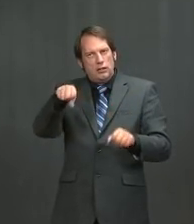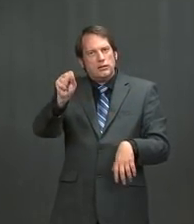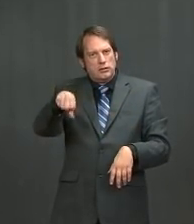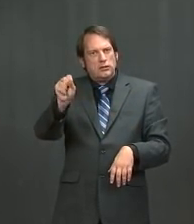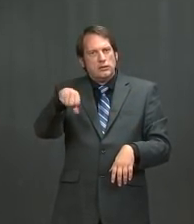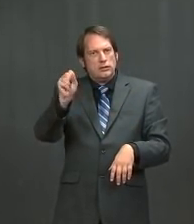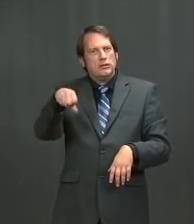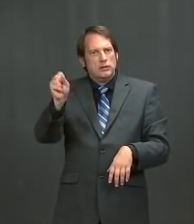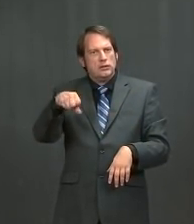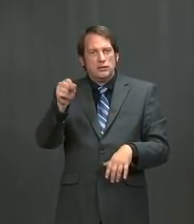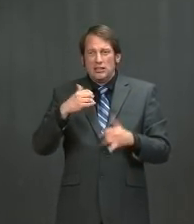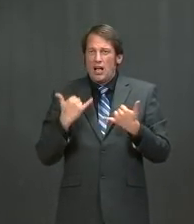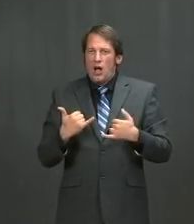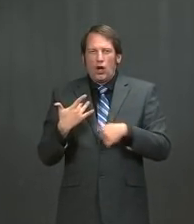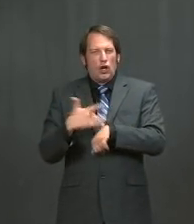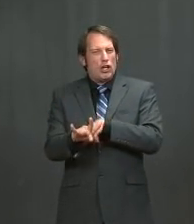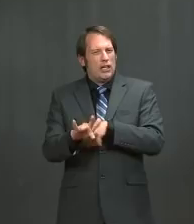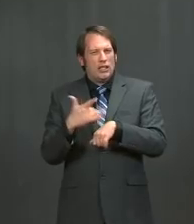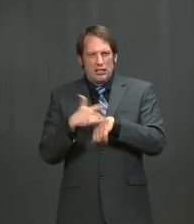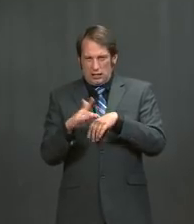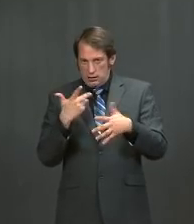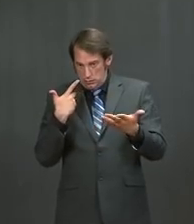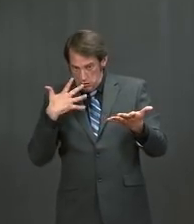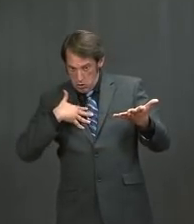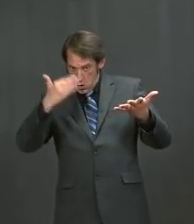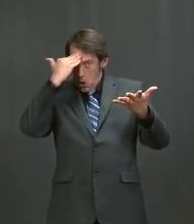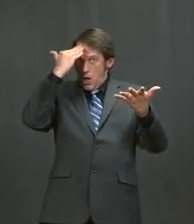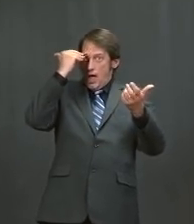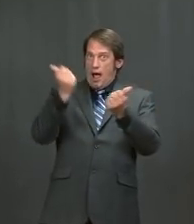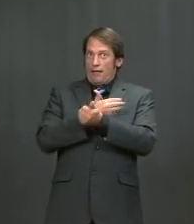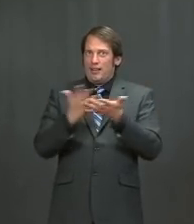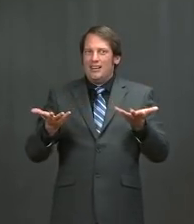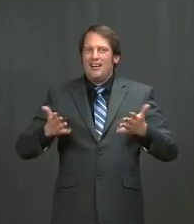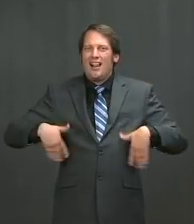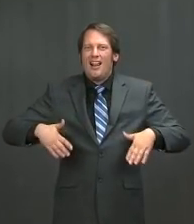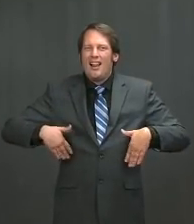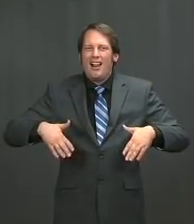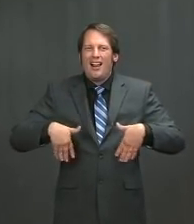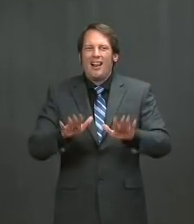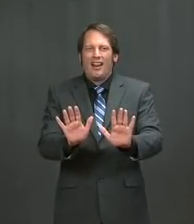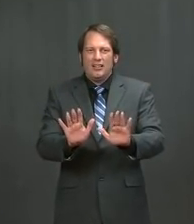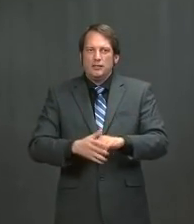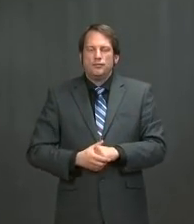of these discussions at this point in time. The Press: And just real quickly: On OMB, you mentioned that you don't have a budget director yet.